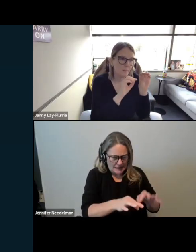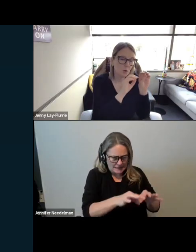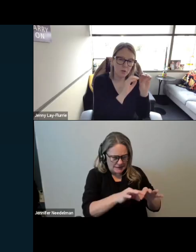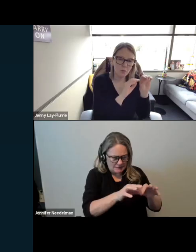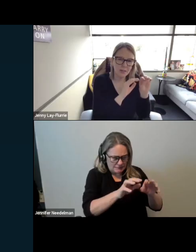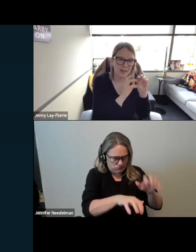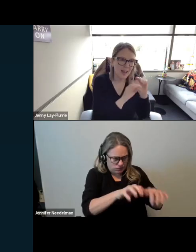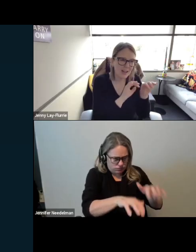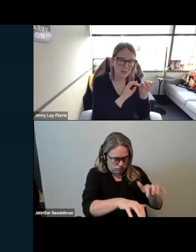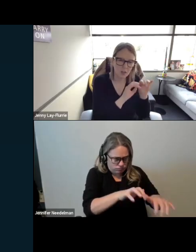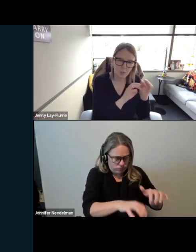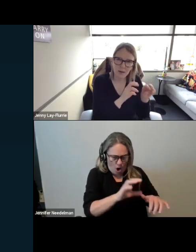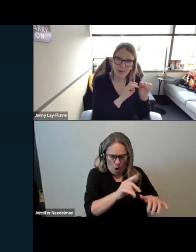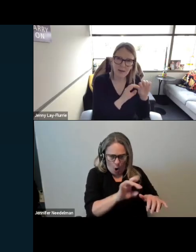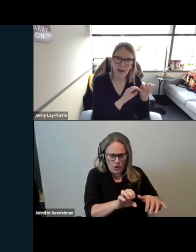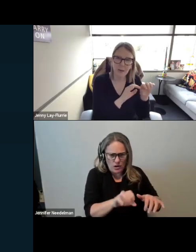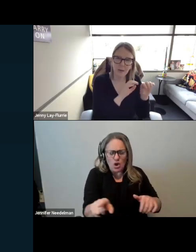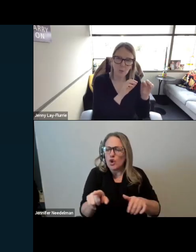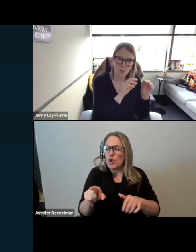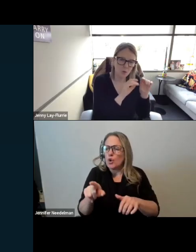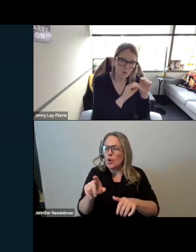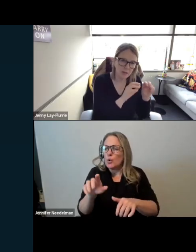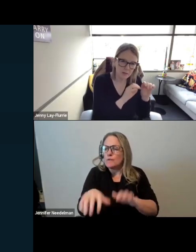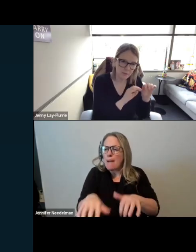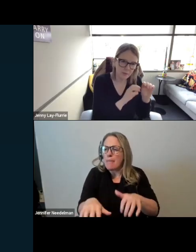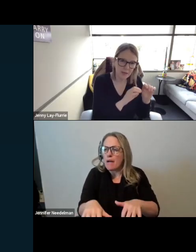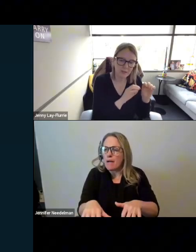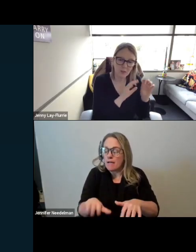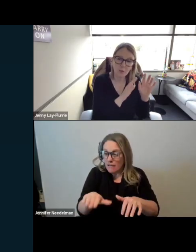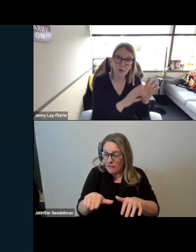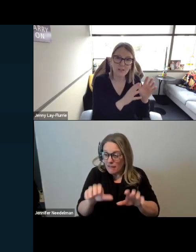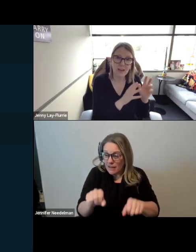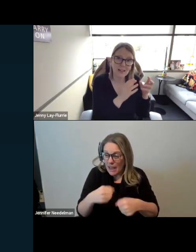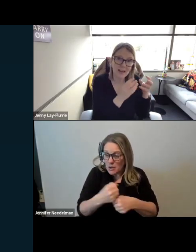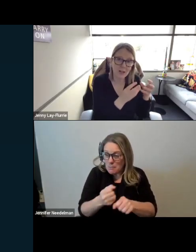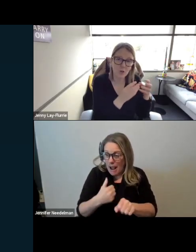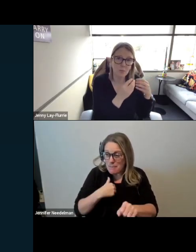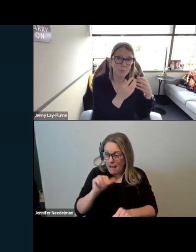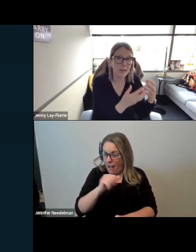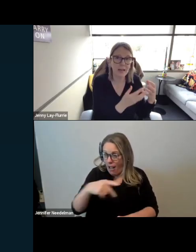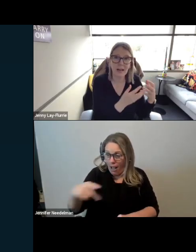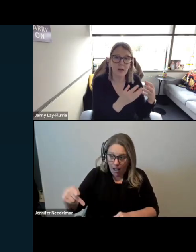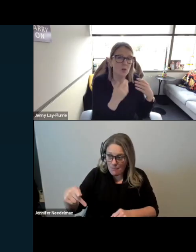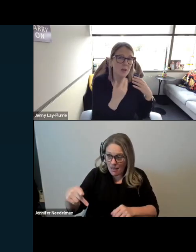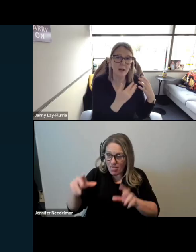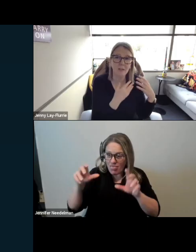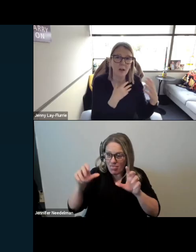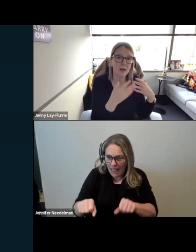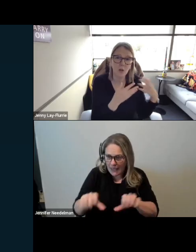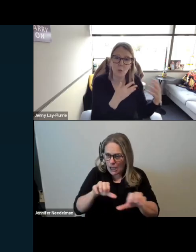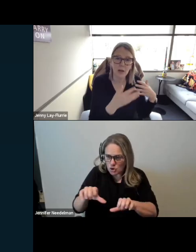you're just writing, "Hey, can you write me an app that will do these different things?" and you're writing it in natural plain language as you